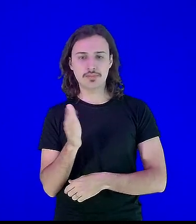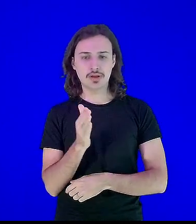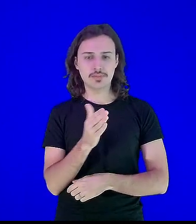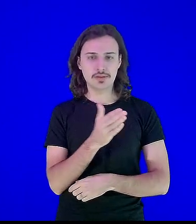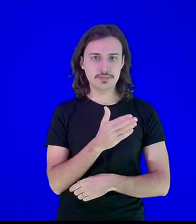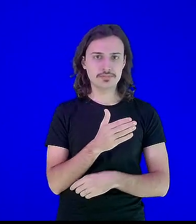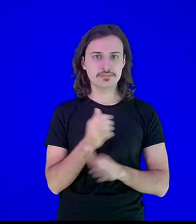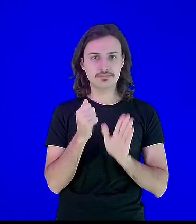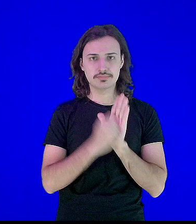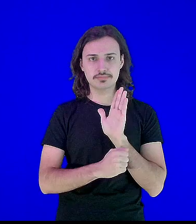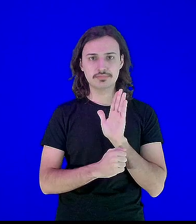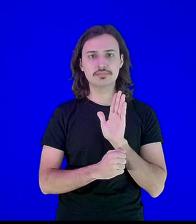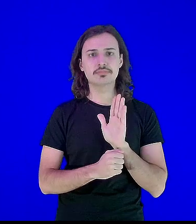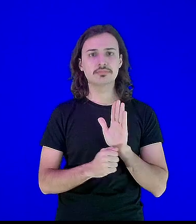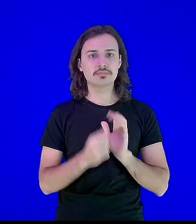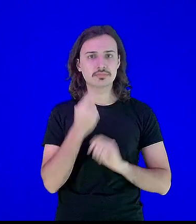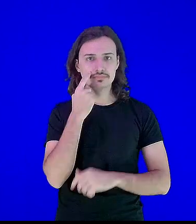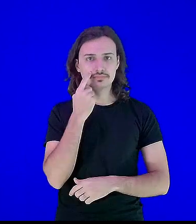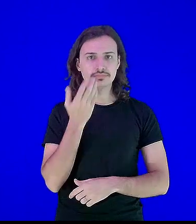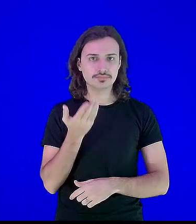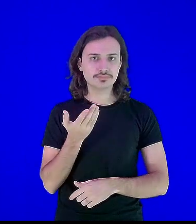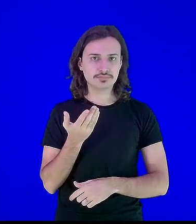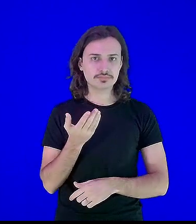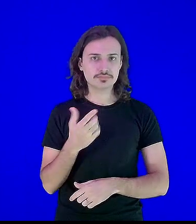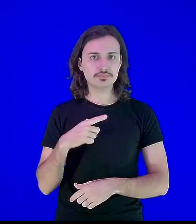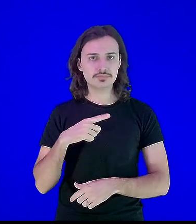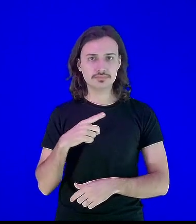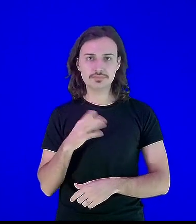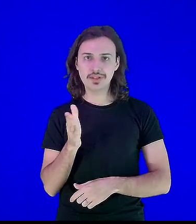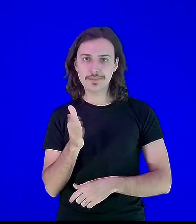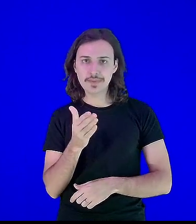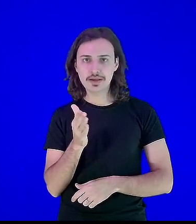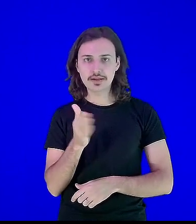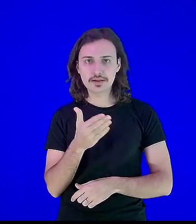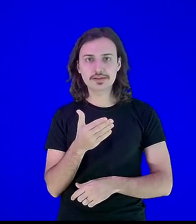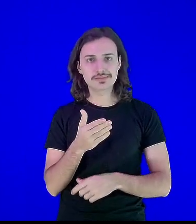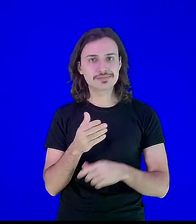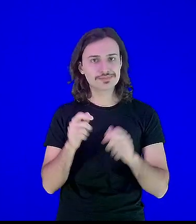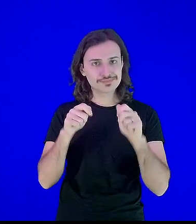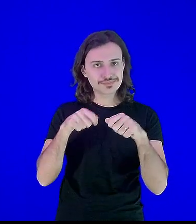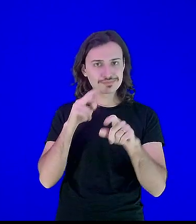let see down there okay, I also have a bunch of spaces here right